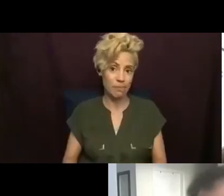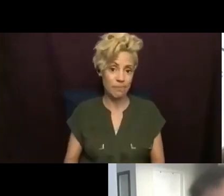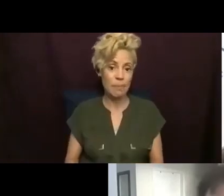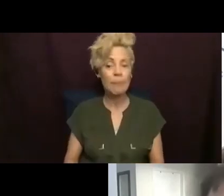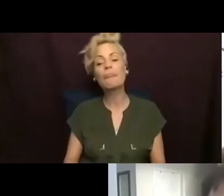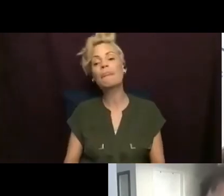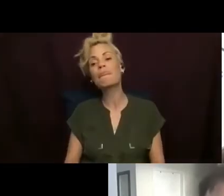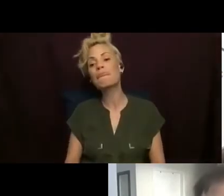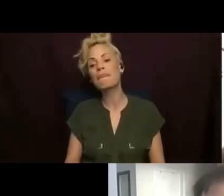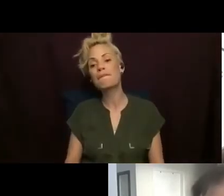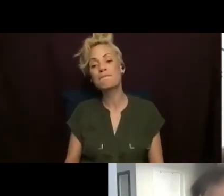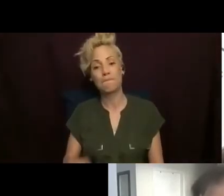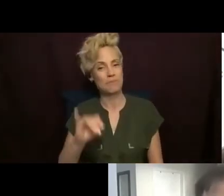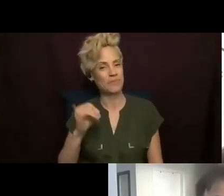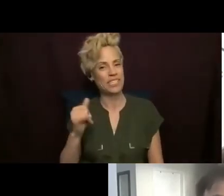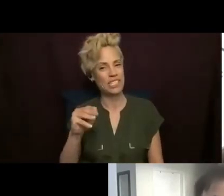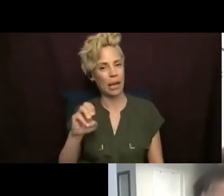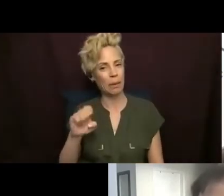Excuse me, and hi again, everybody.